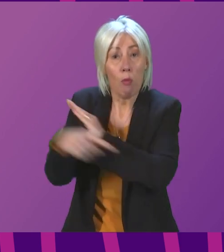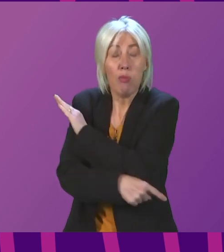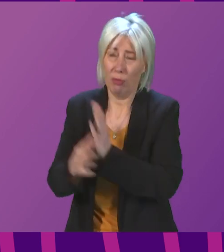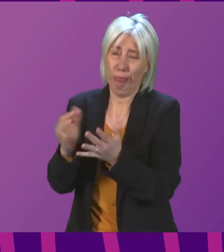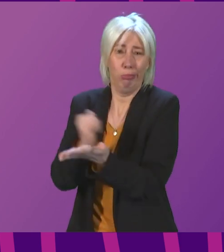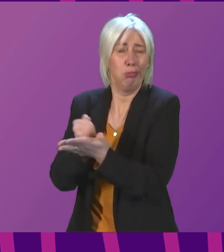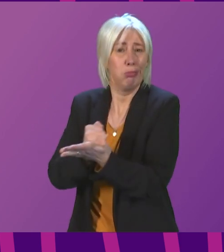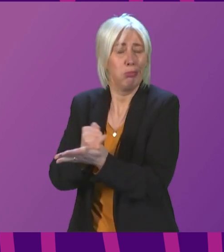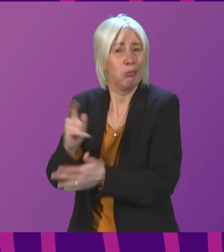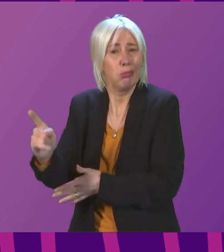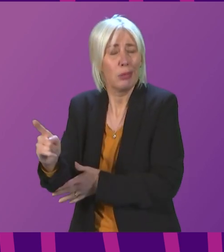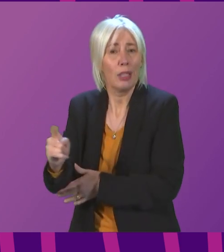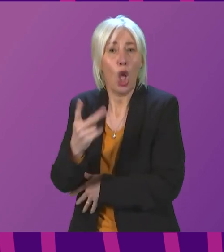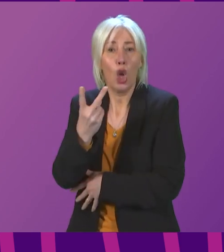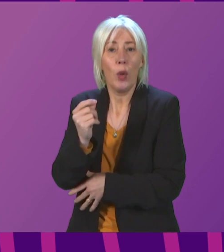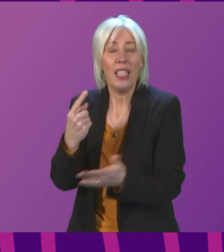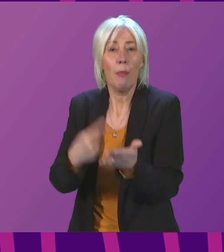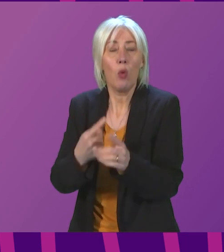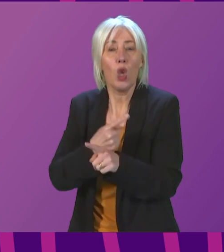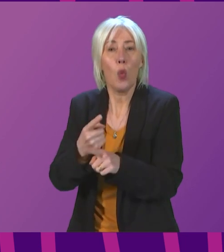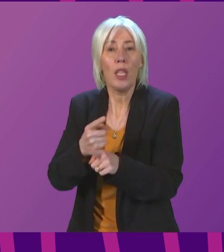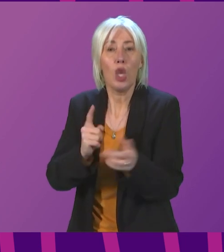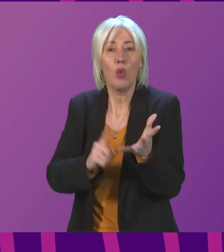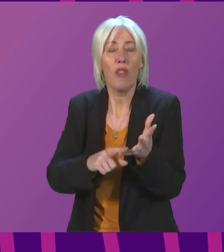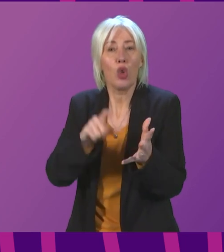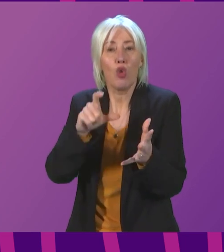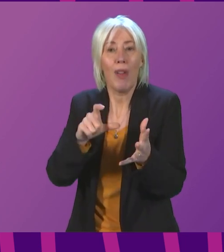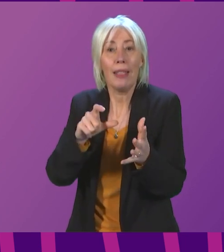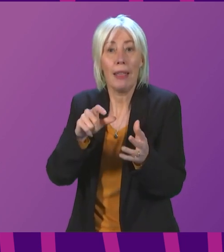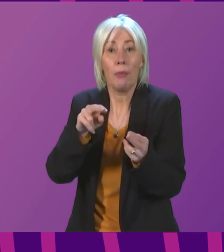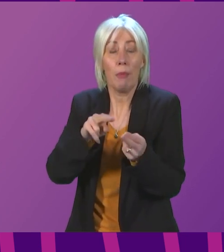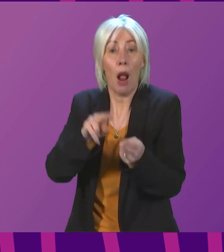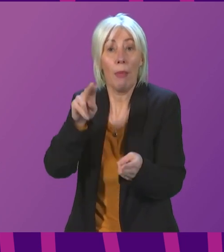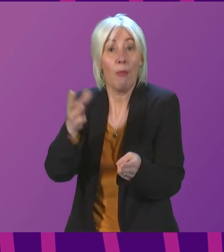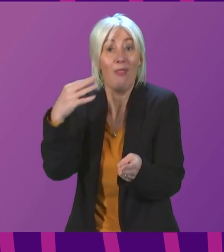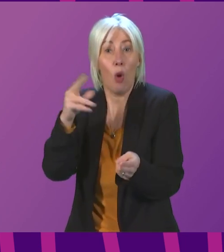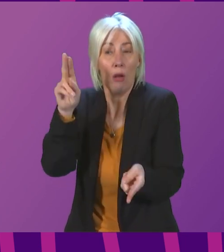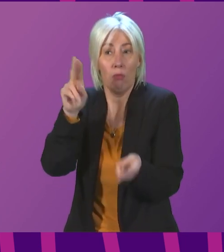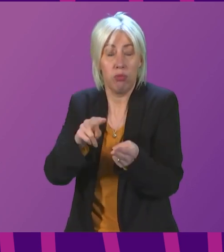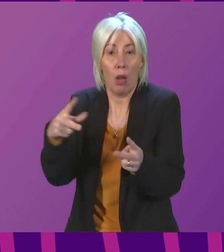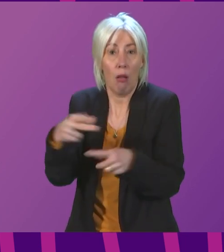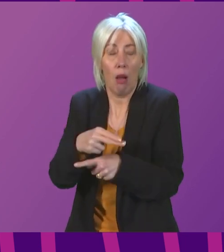The removal of the £20-a-week universal credit uplift has impacted on some of the poorest